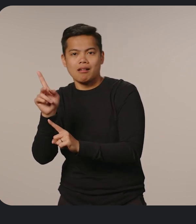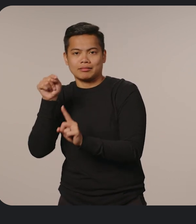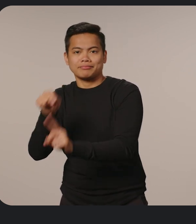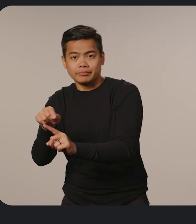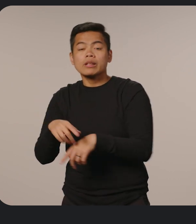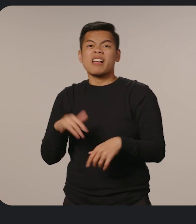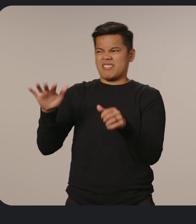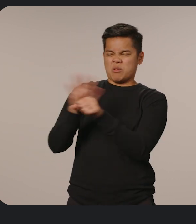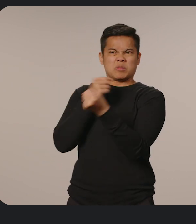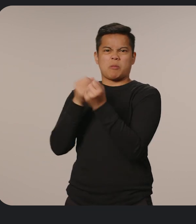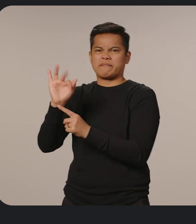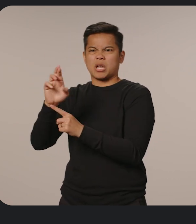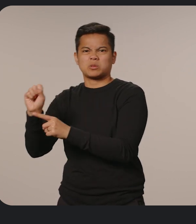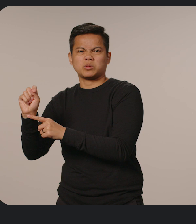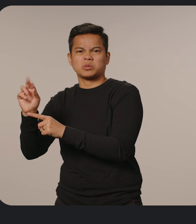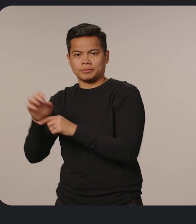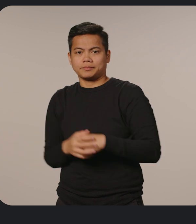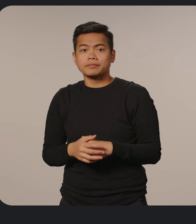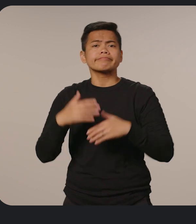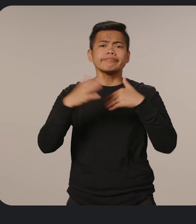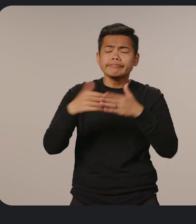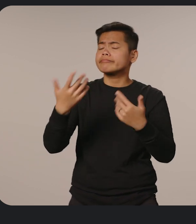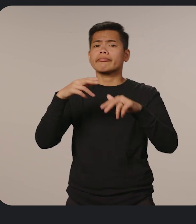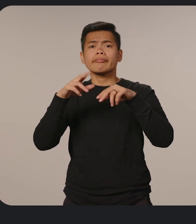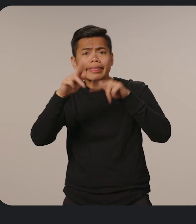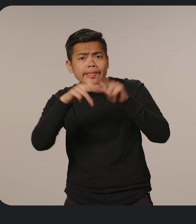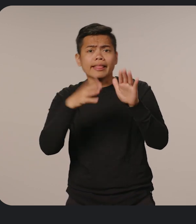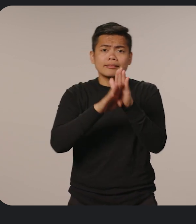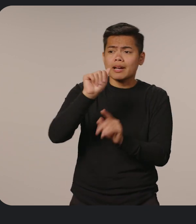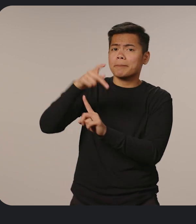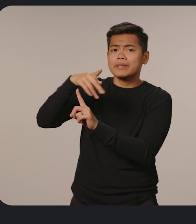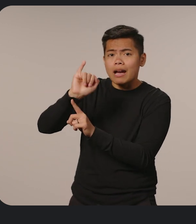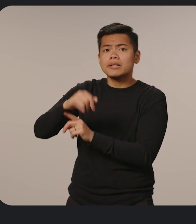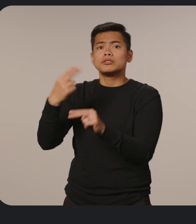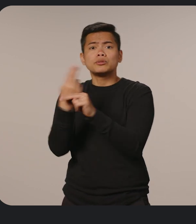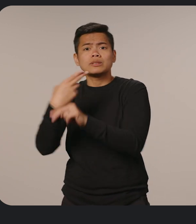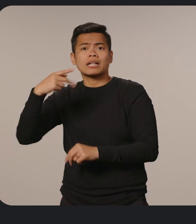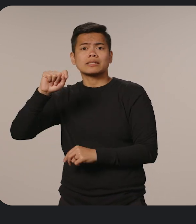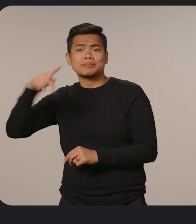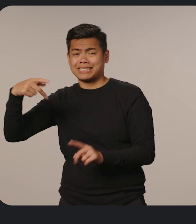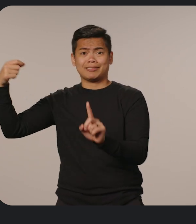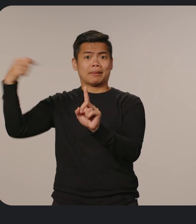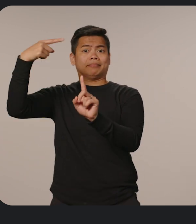so whether you're building a scalable API using an HTTP Trigger or if you're extending your mobile app with a